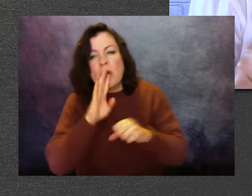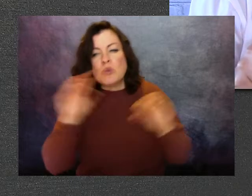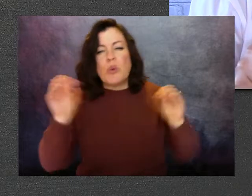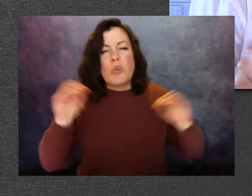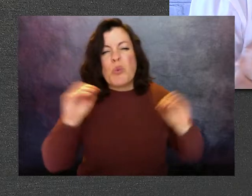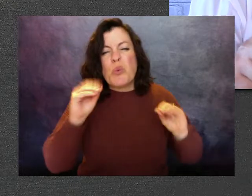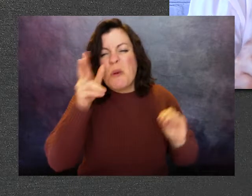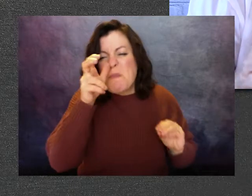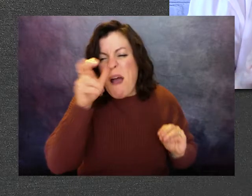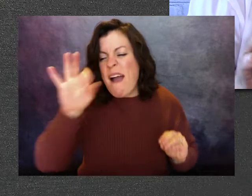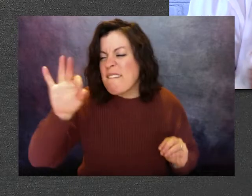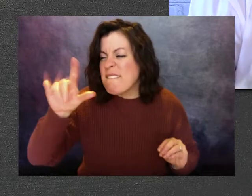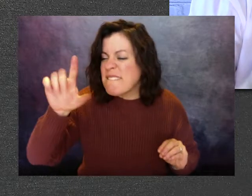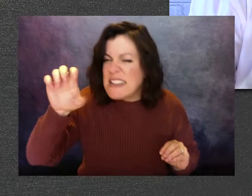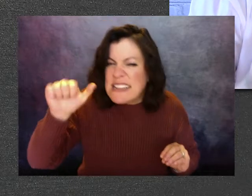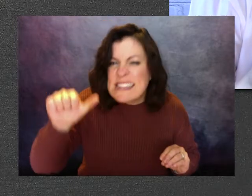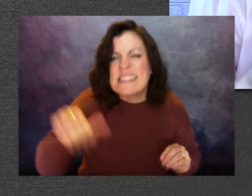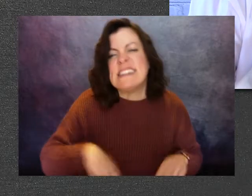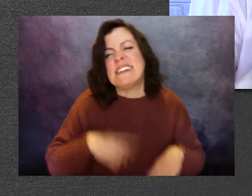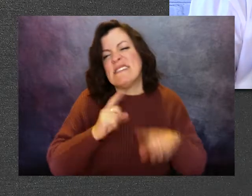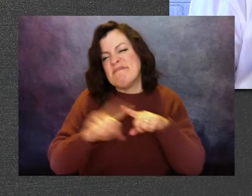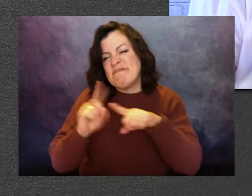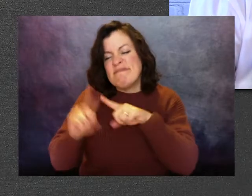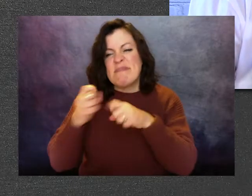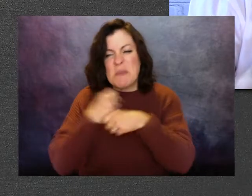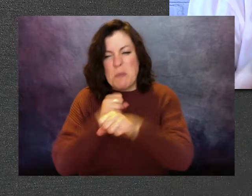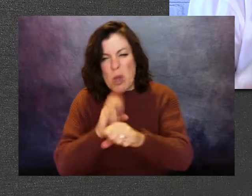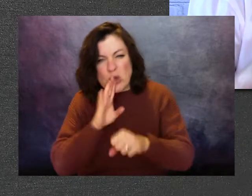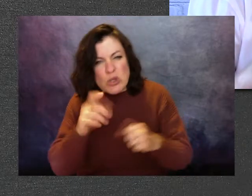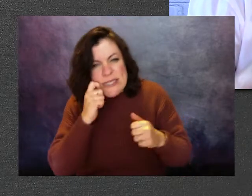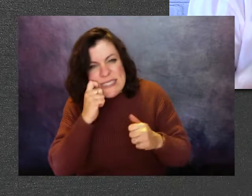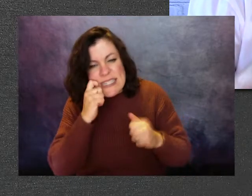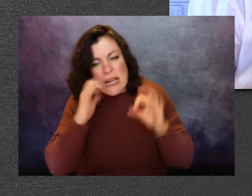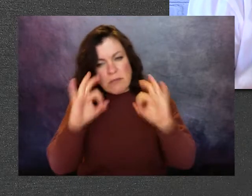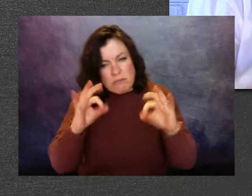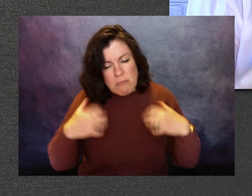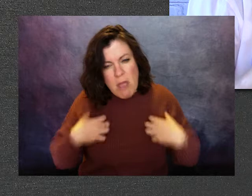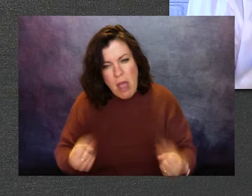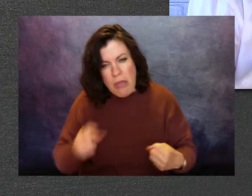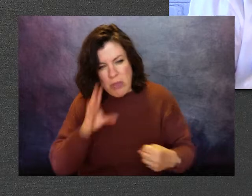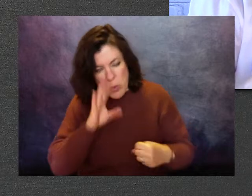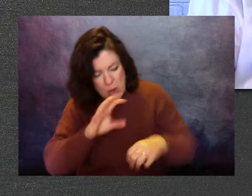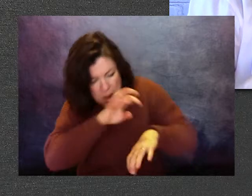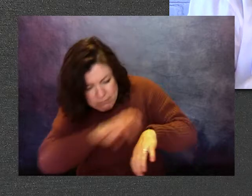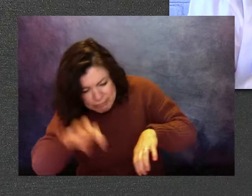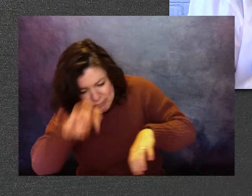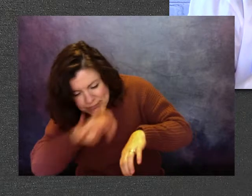is healthy. So they might use a comb or a brush to check that. Your doctor probably doesn't check you